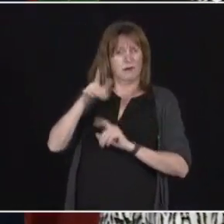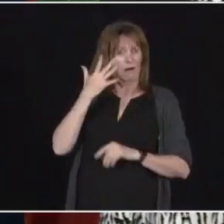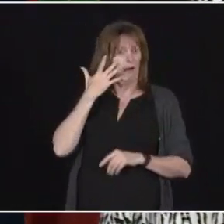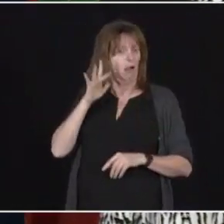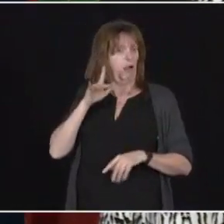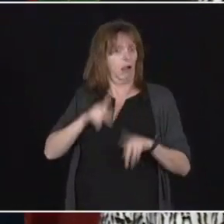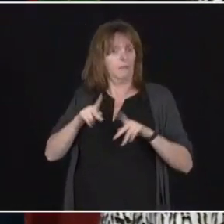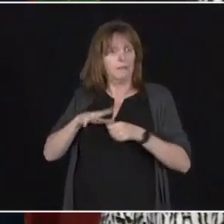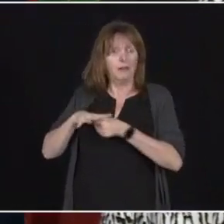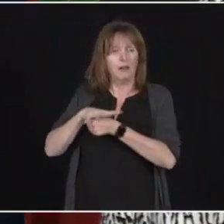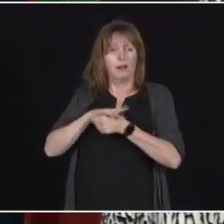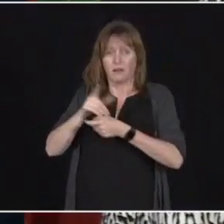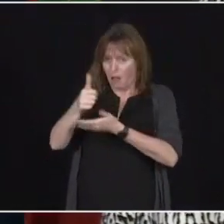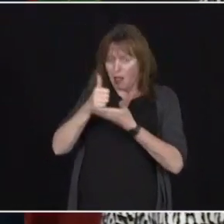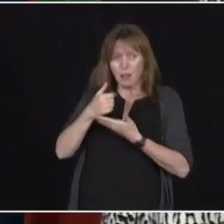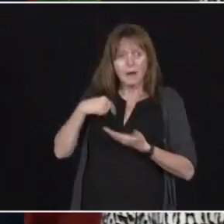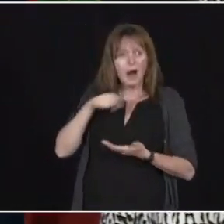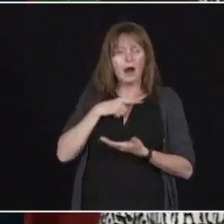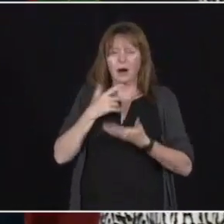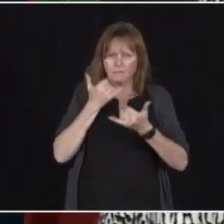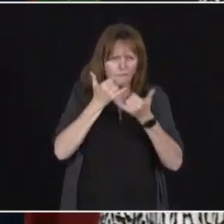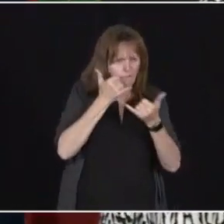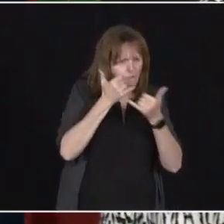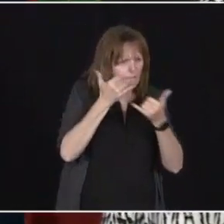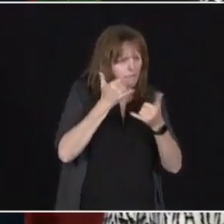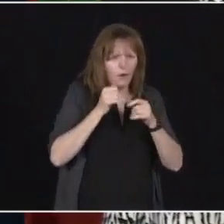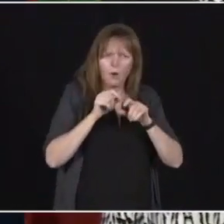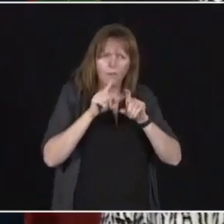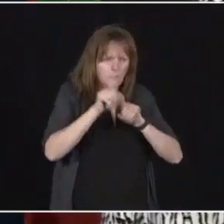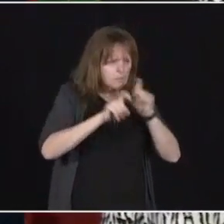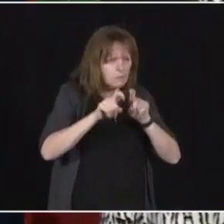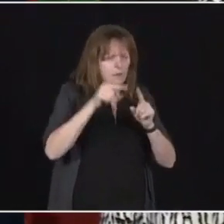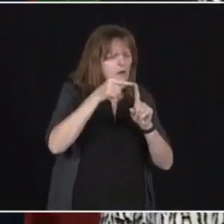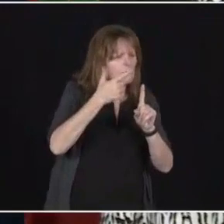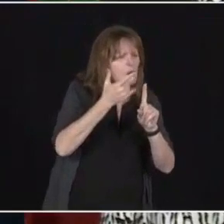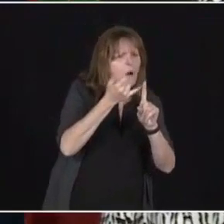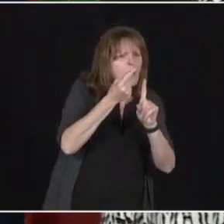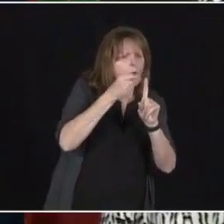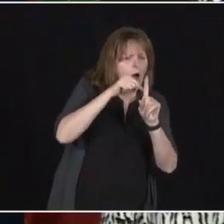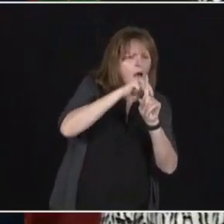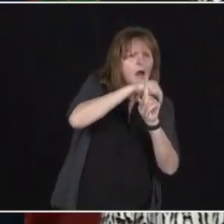concerned of the world that shop a fight, they are helping us on a tracing side as well.